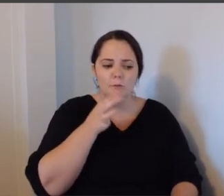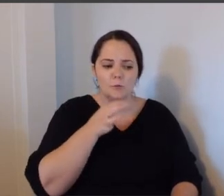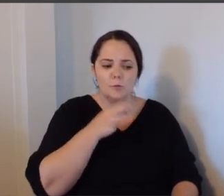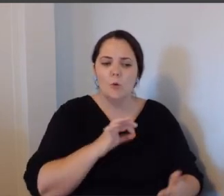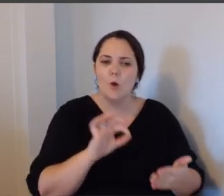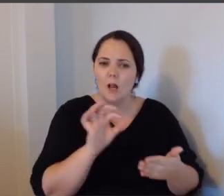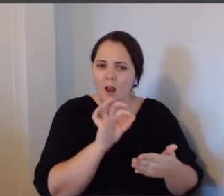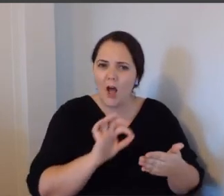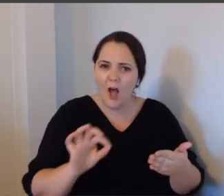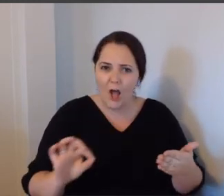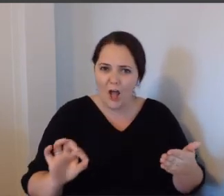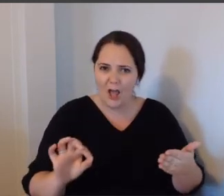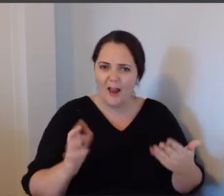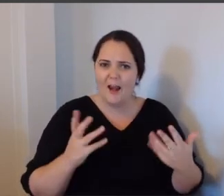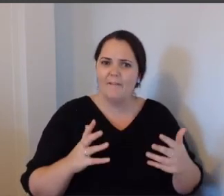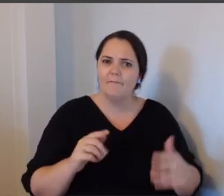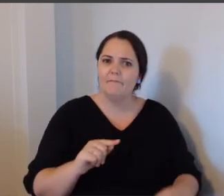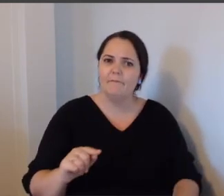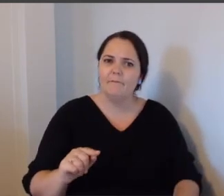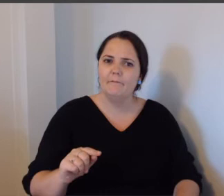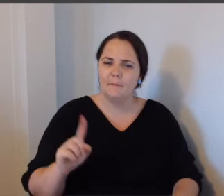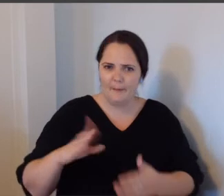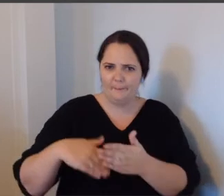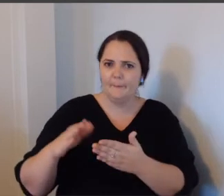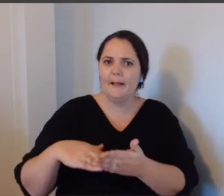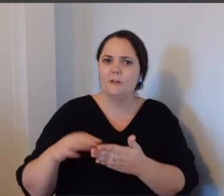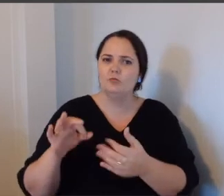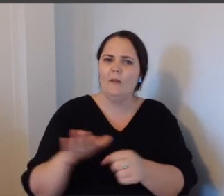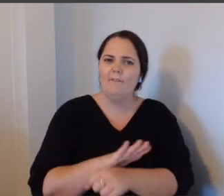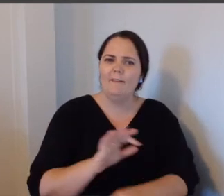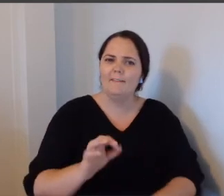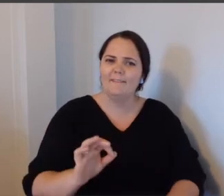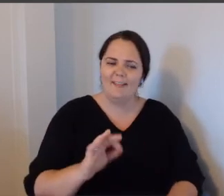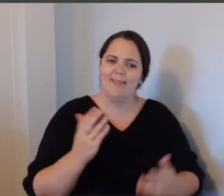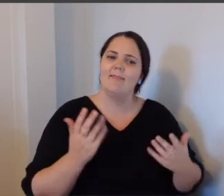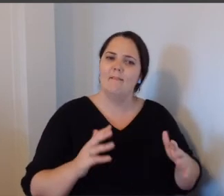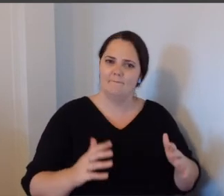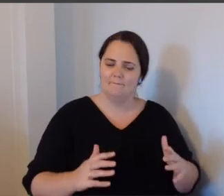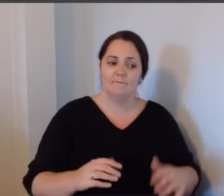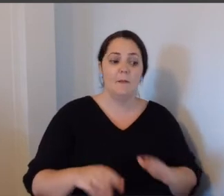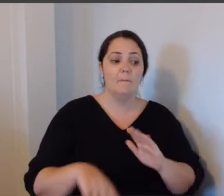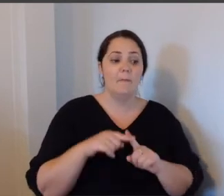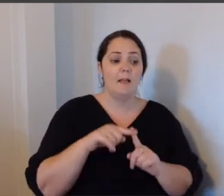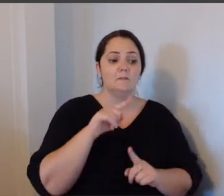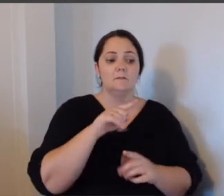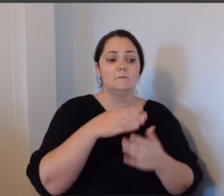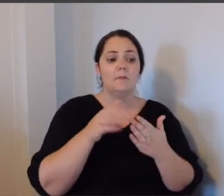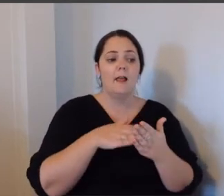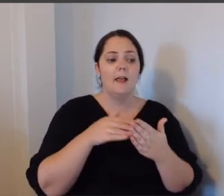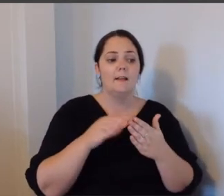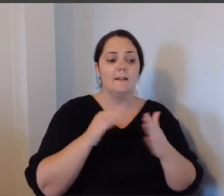solid painterly volumes, the brushstrokes that make up the sky are incredibly sketchy. This